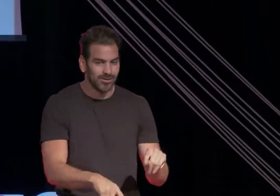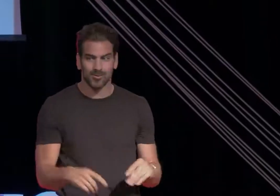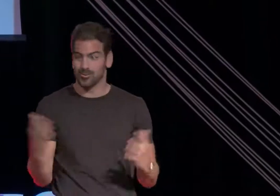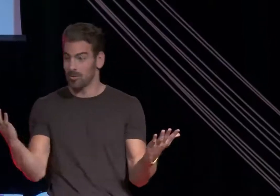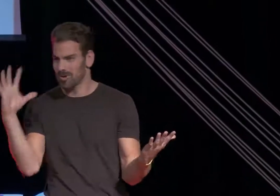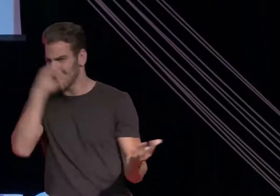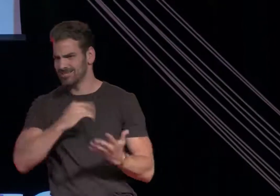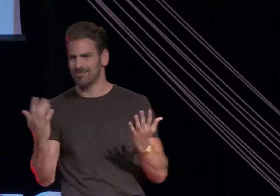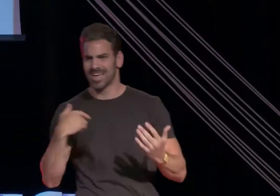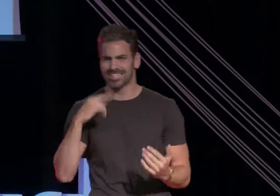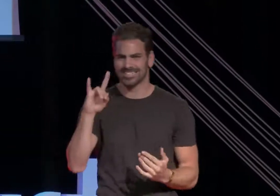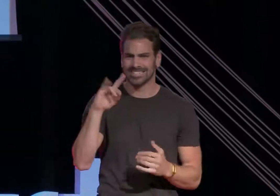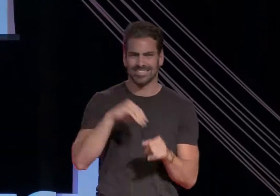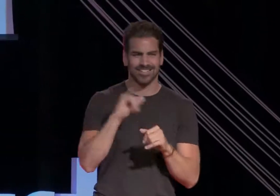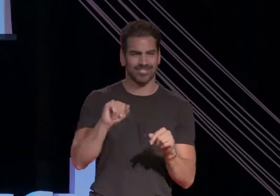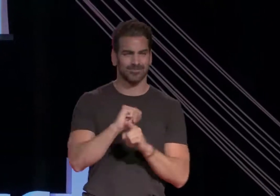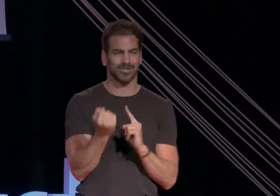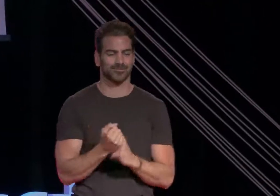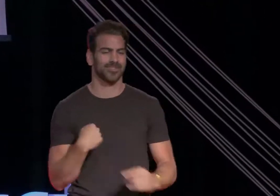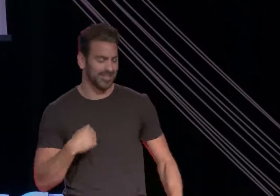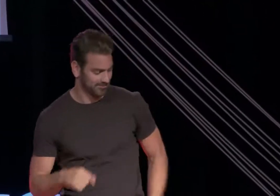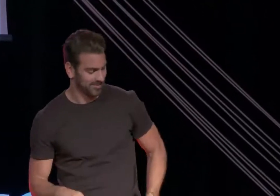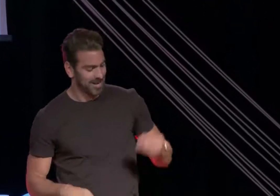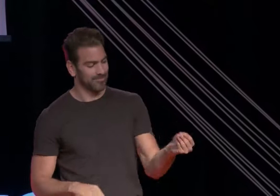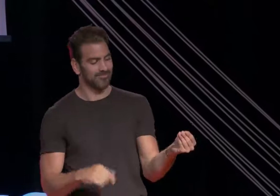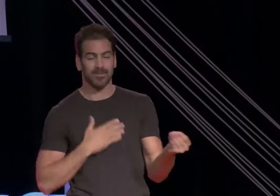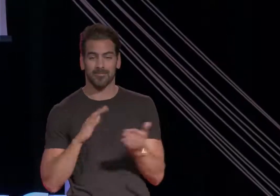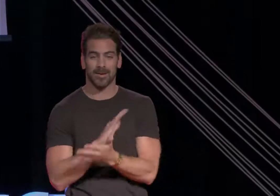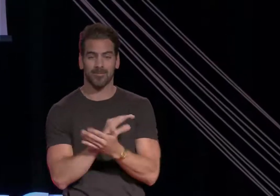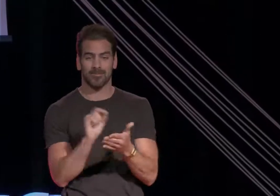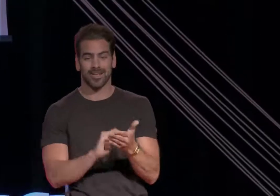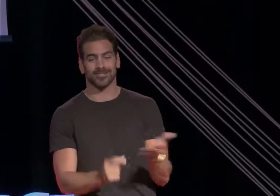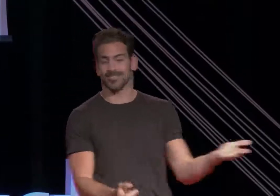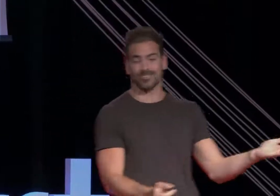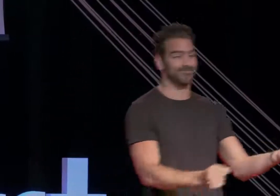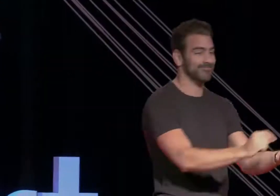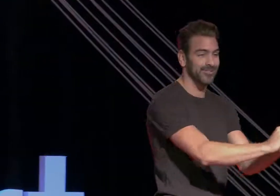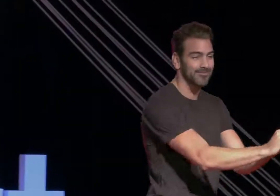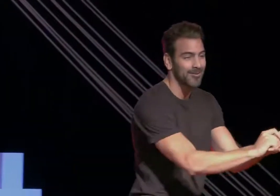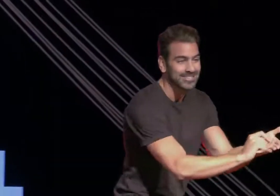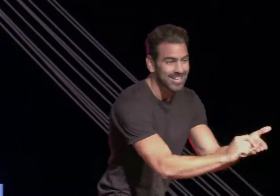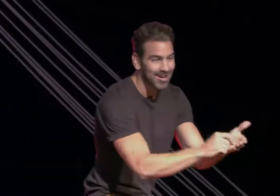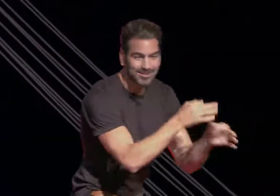perfectly so i pull out a paper and a pen and i translate what the butcher is saying and i hand